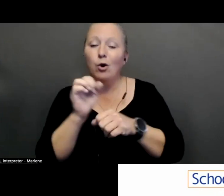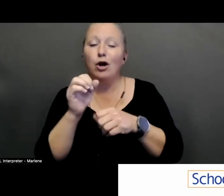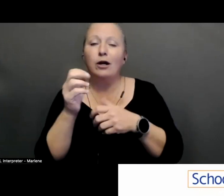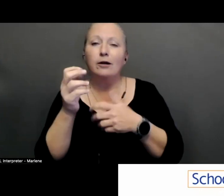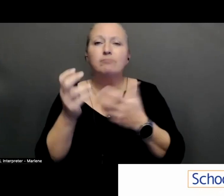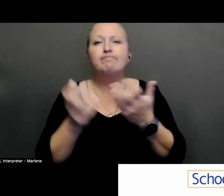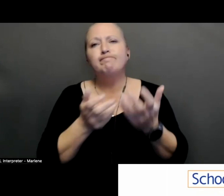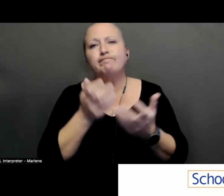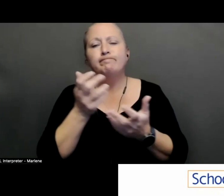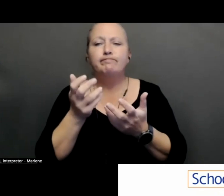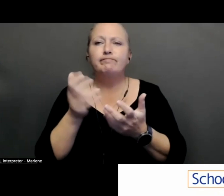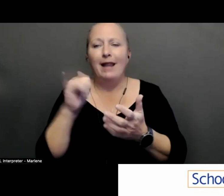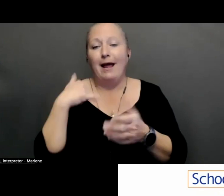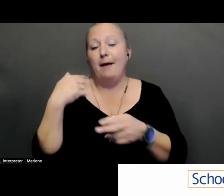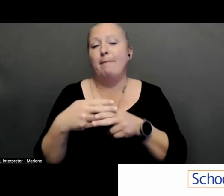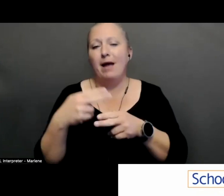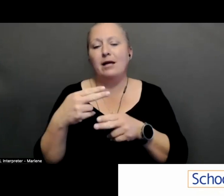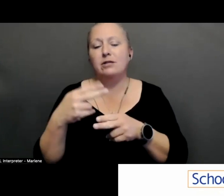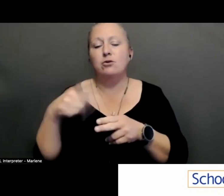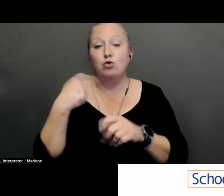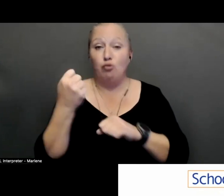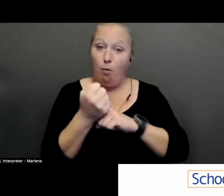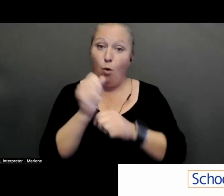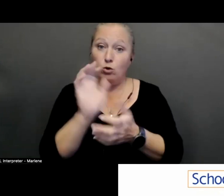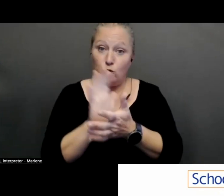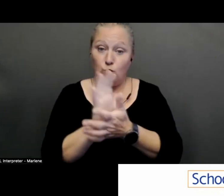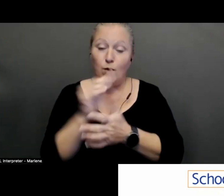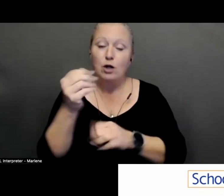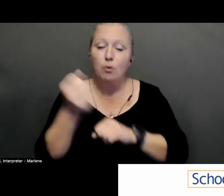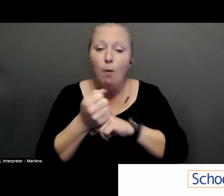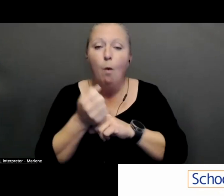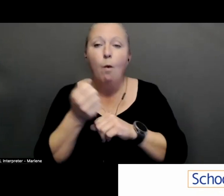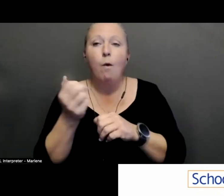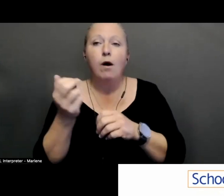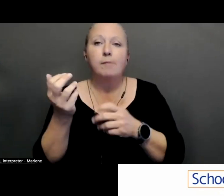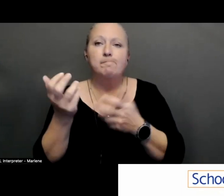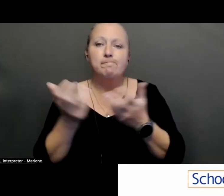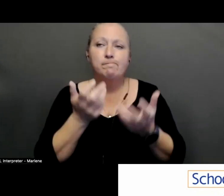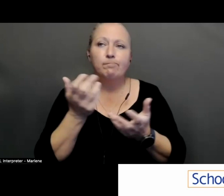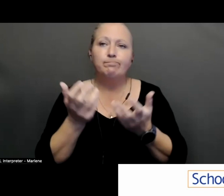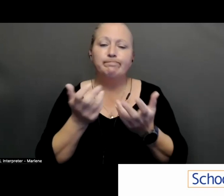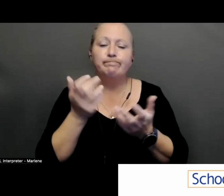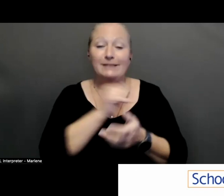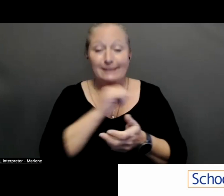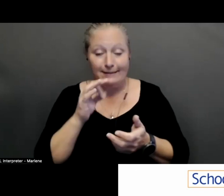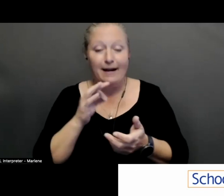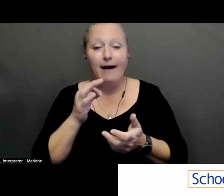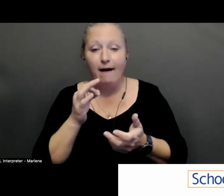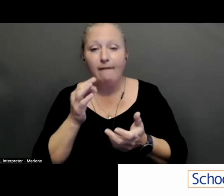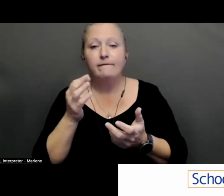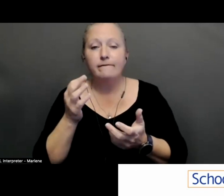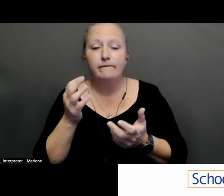you know as I mentioned when we're supporting schools and supporting um staff also a lot of